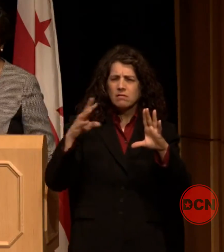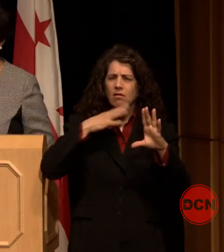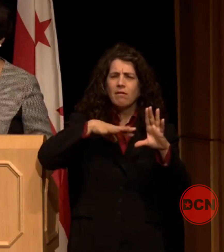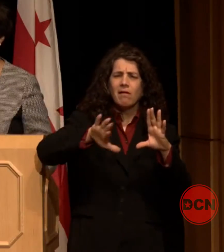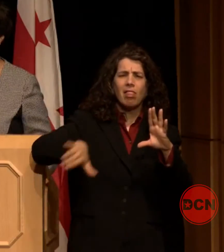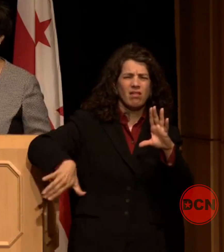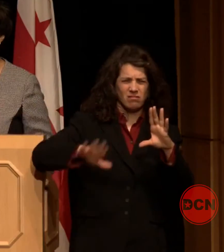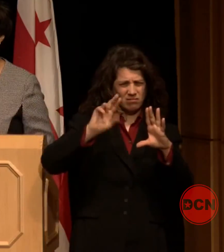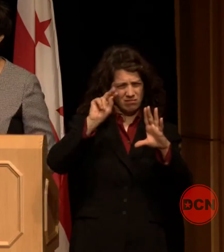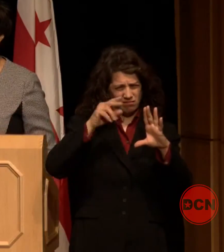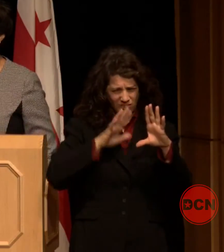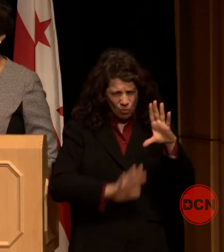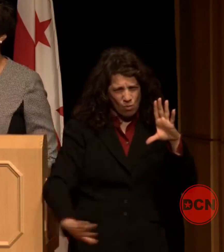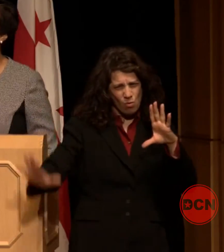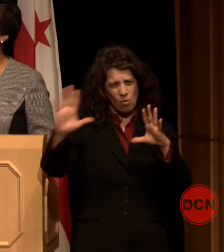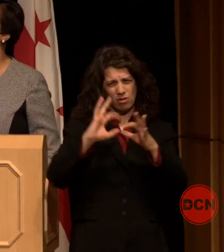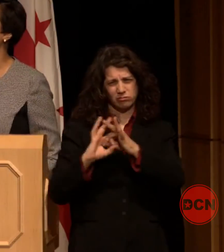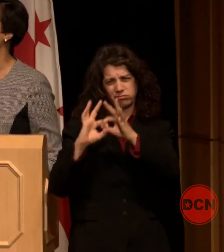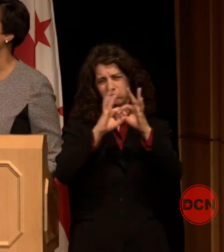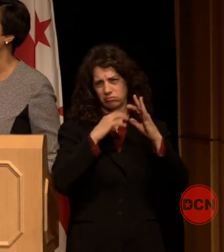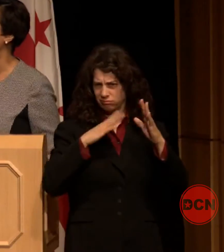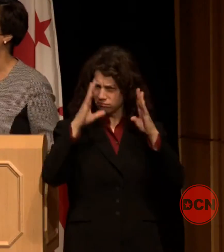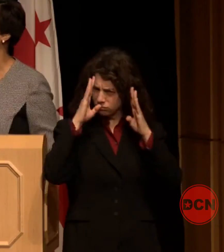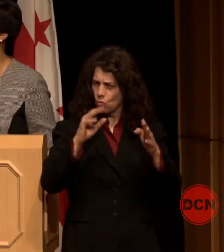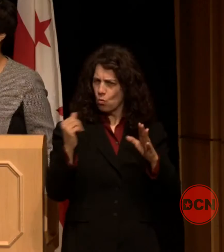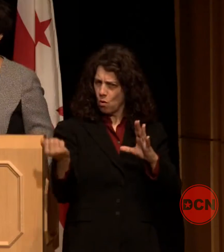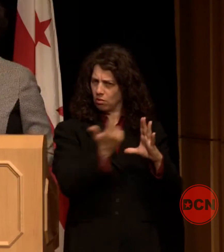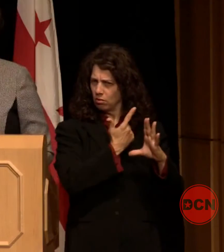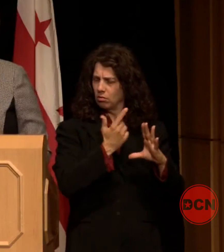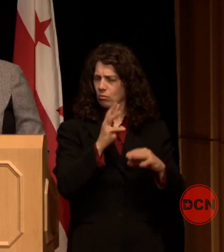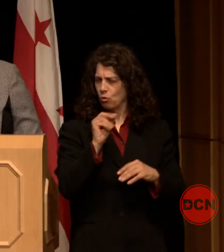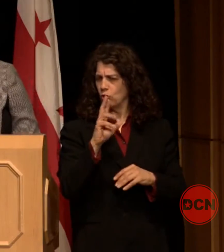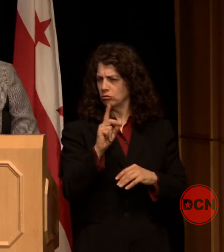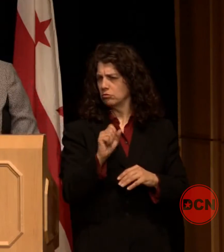RESPONSIBILITY AND SO WE LOOK TO YOU FOR YOUR FRESH IDEAS ABOUT